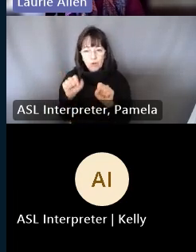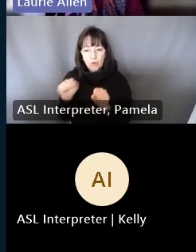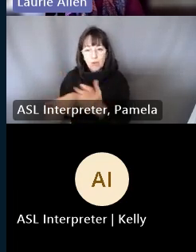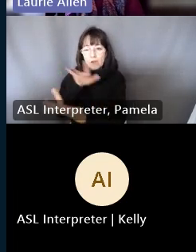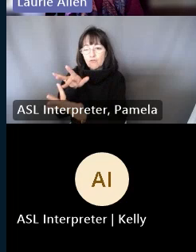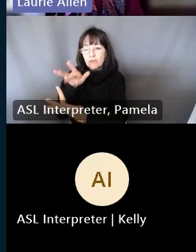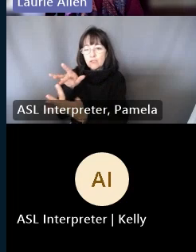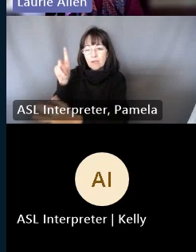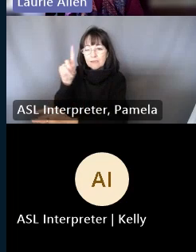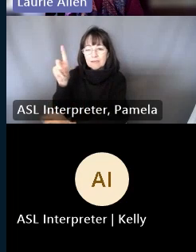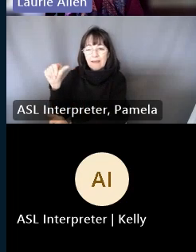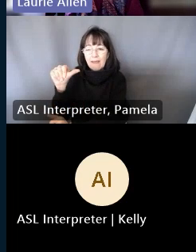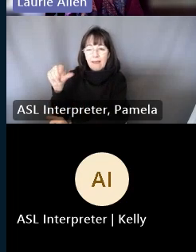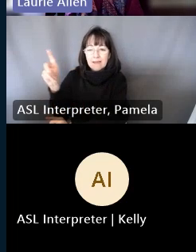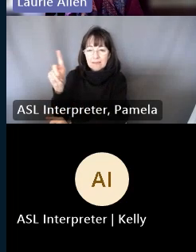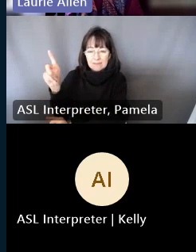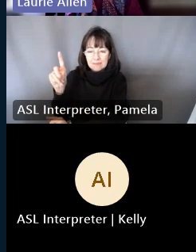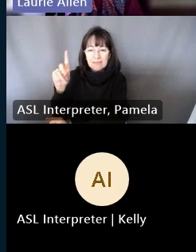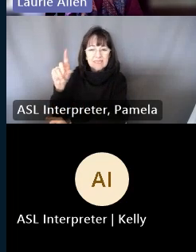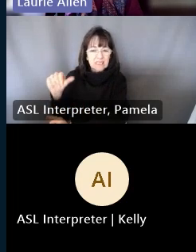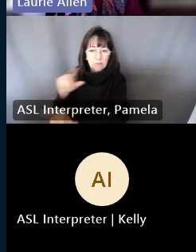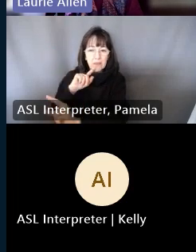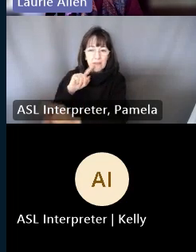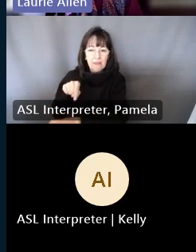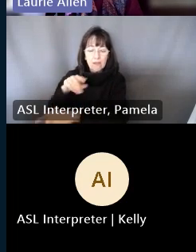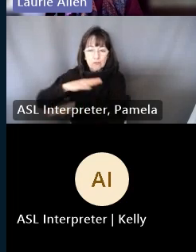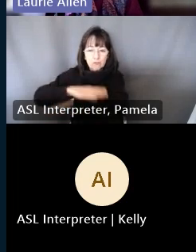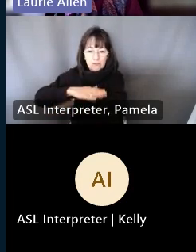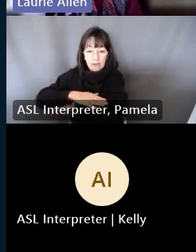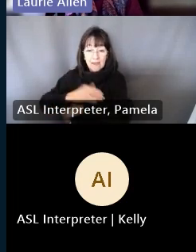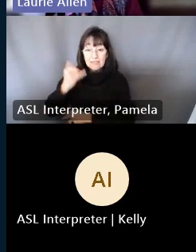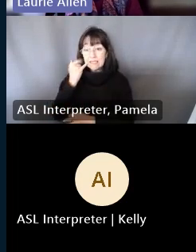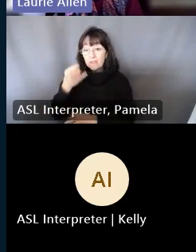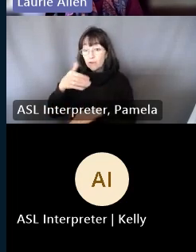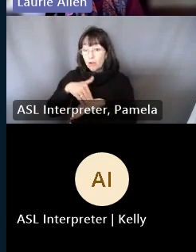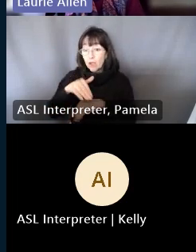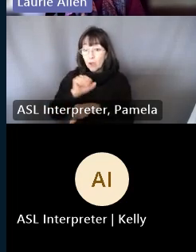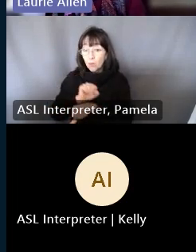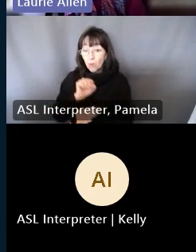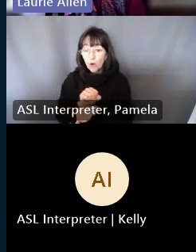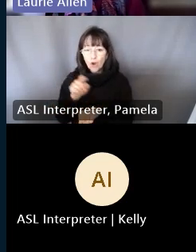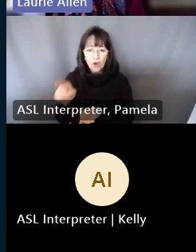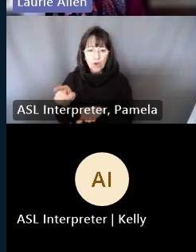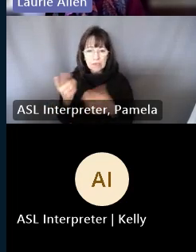If you are at work and experiencing an issue with any of the accessibility features in our products, or just have a question,